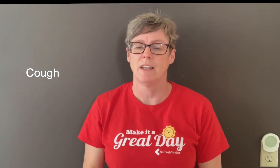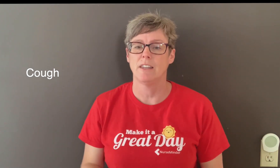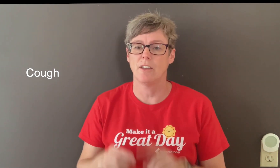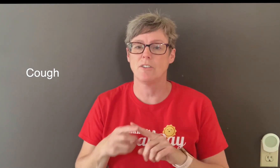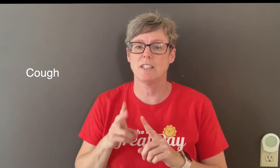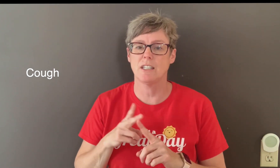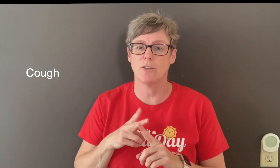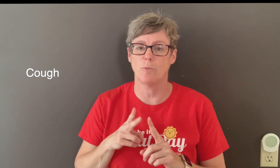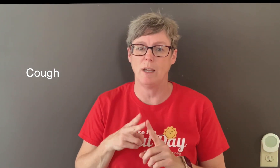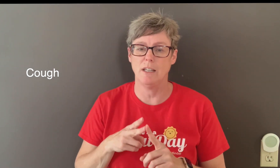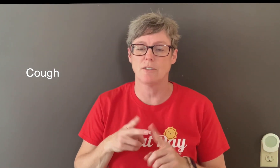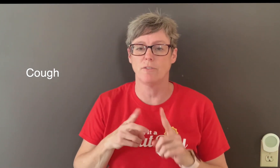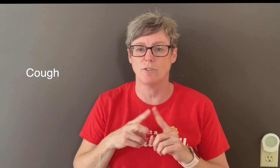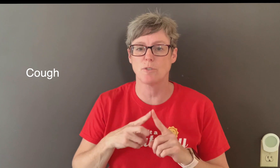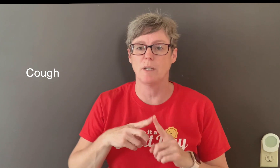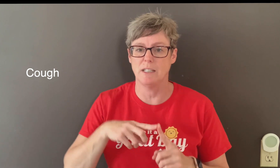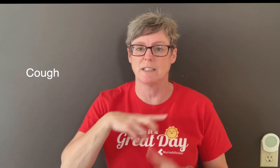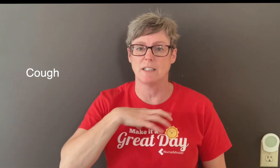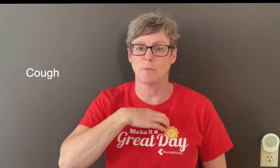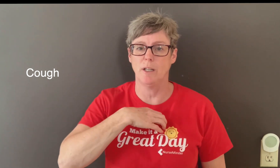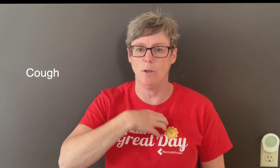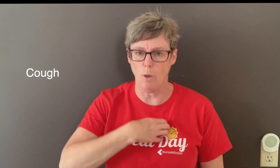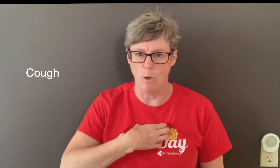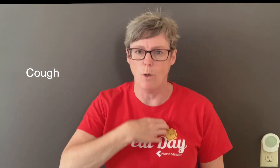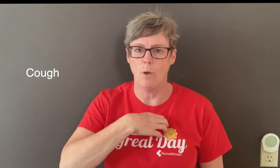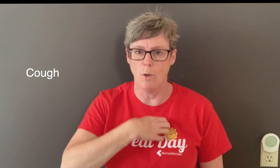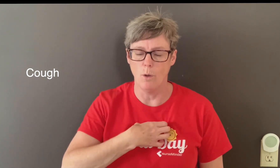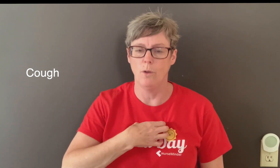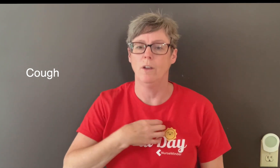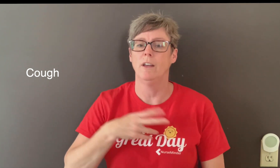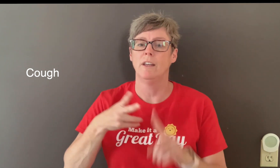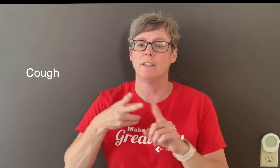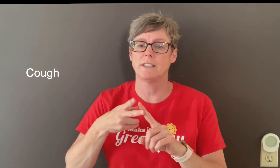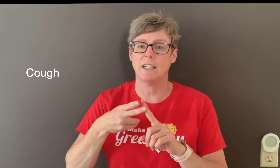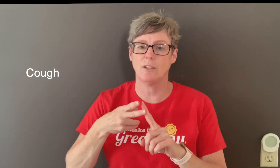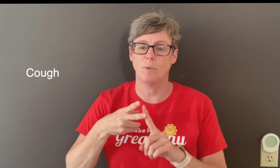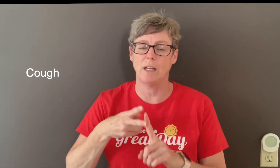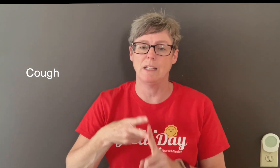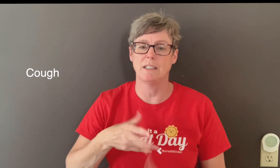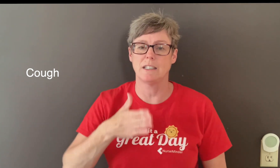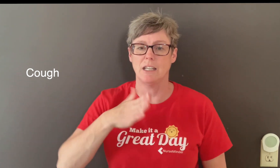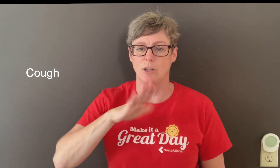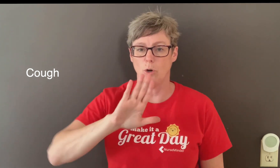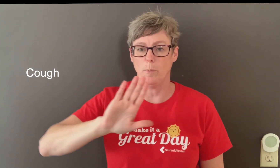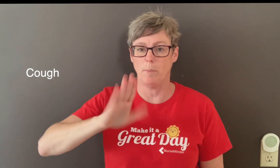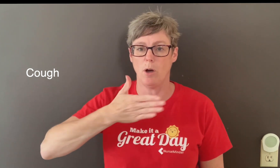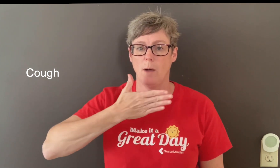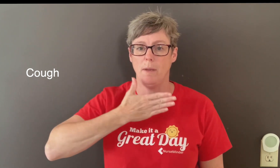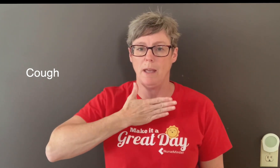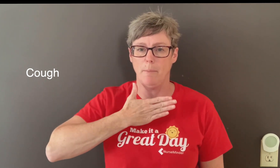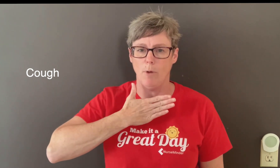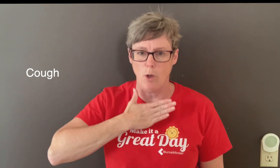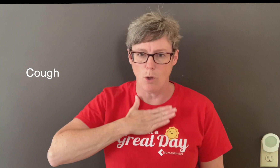Now there is another way so the first way is this one, the second way is to take the open palm and